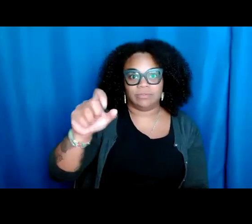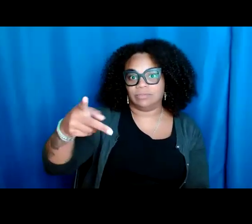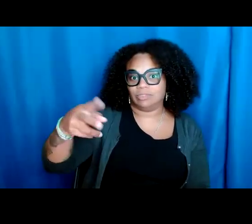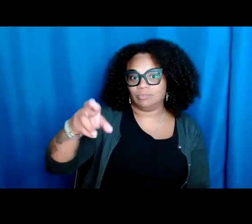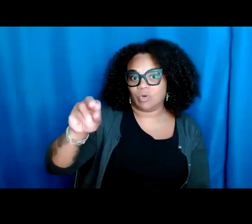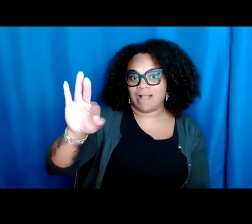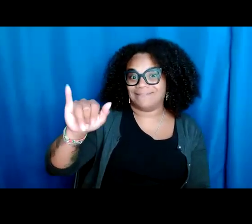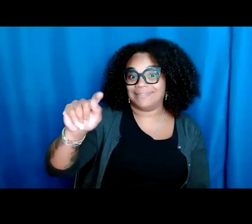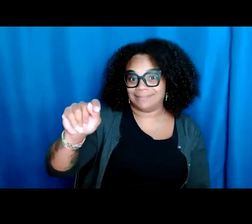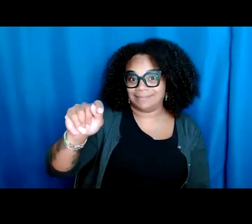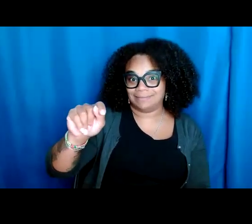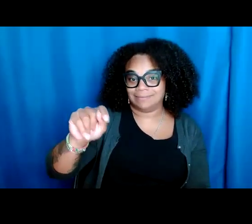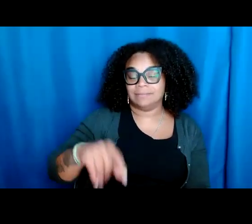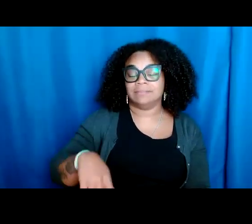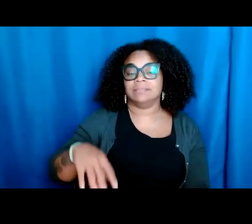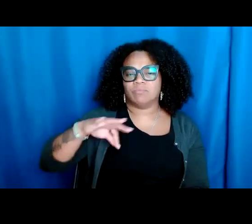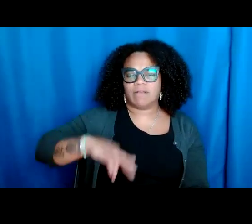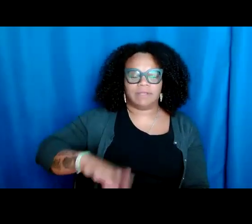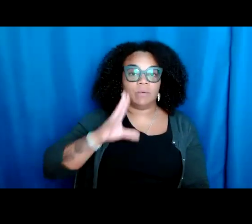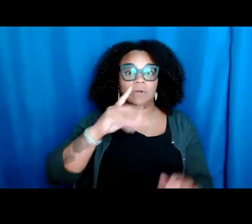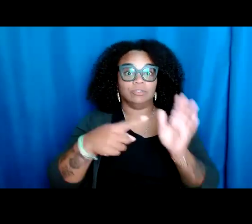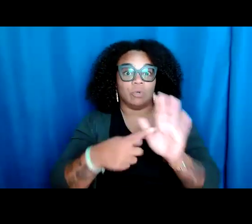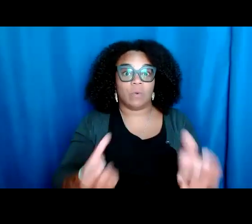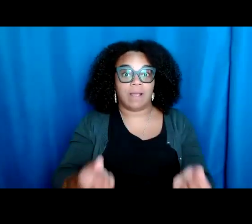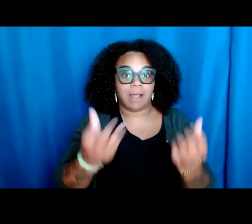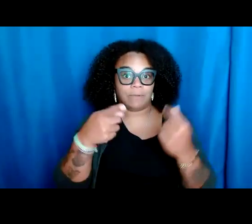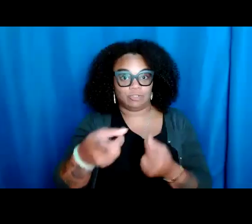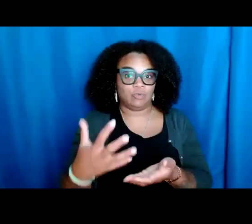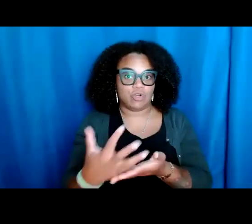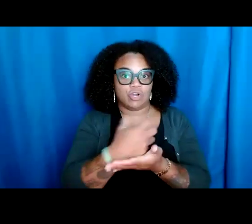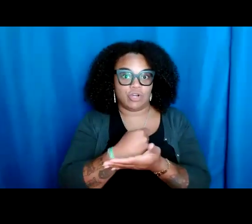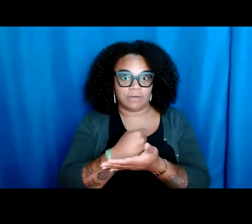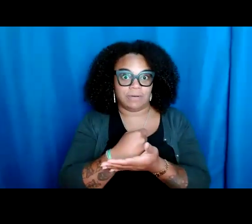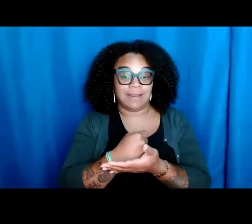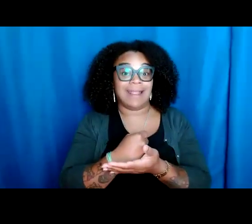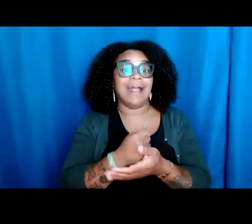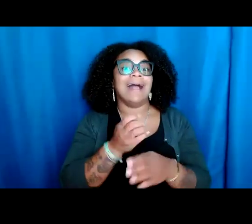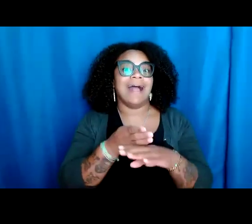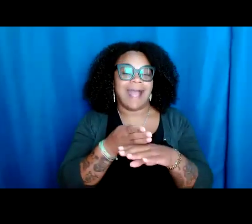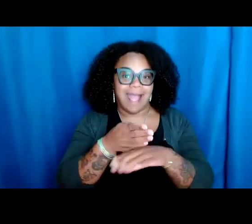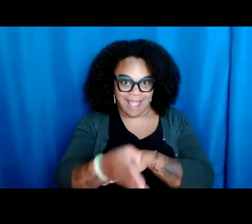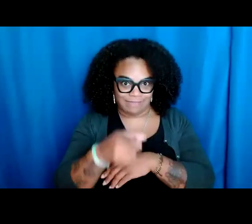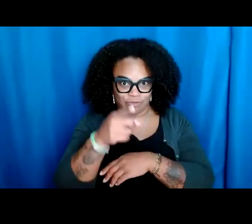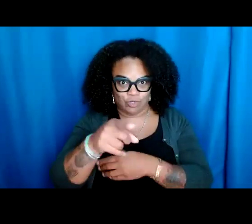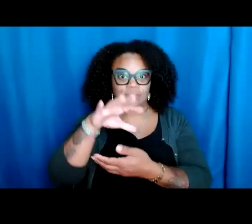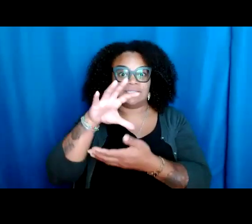Your gross profit is going to tell you how much you earned after you subtracted the direct cost